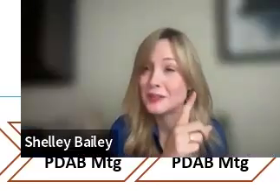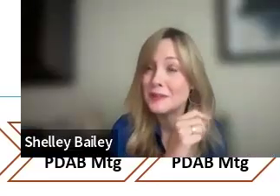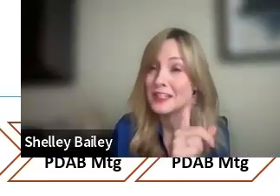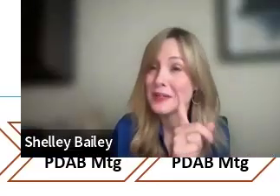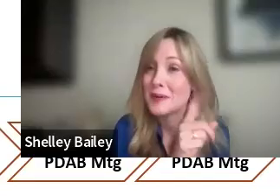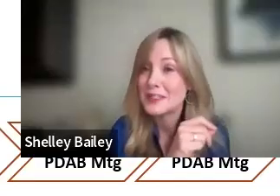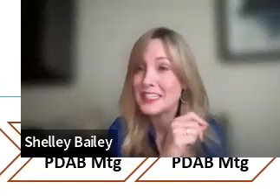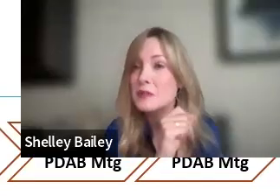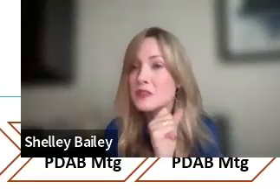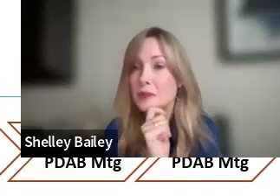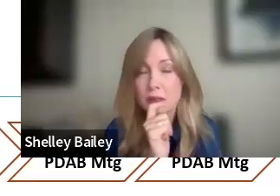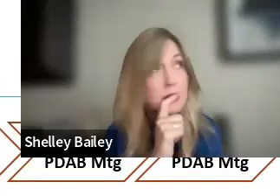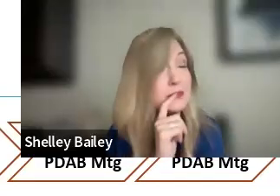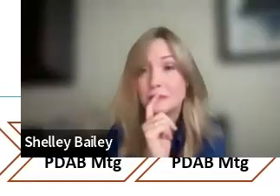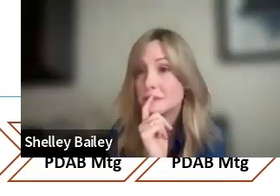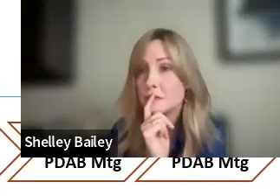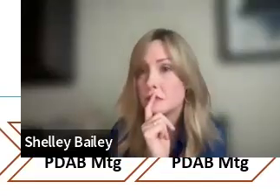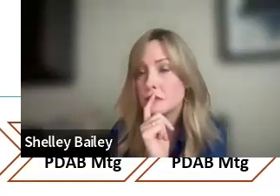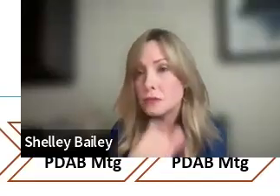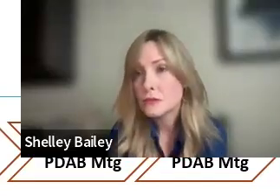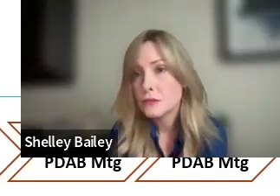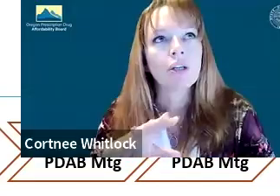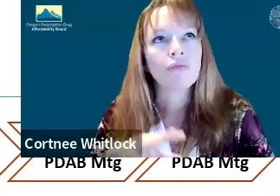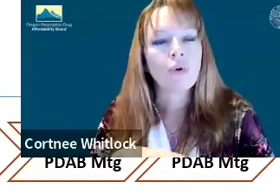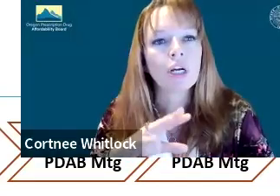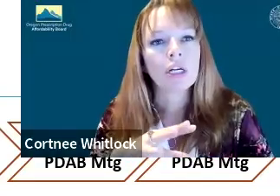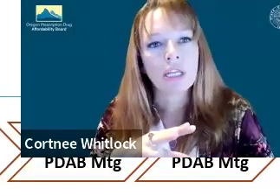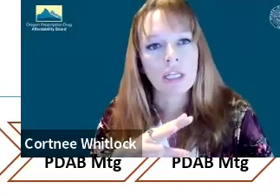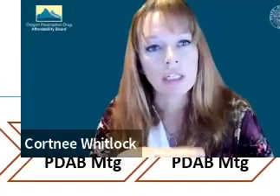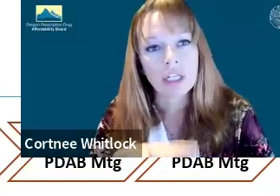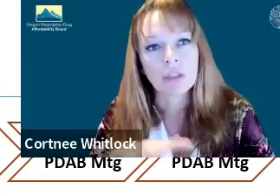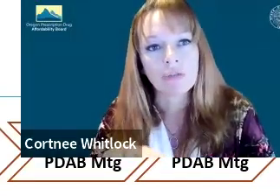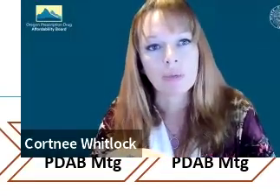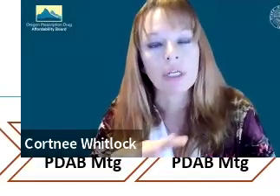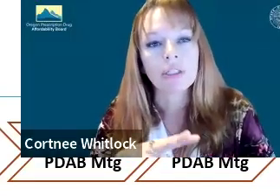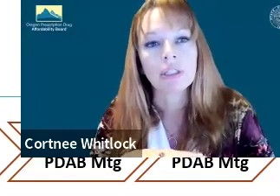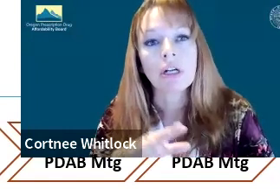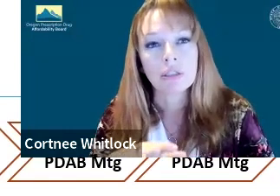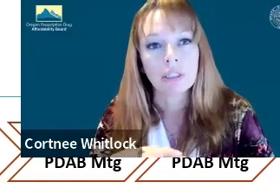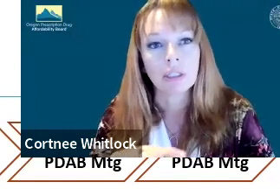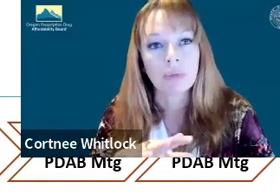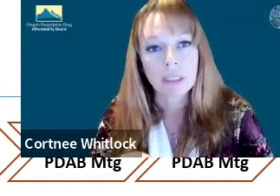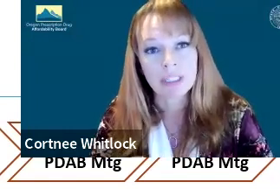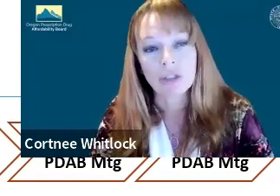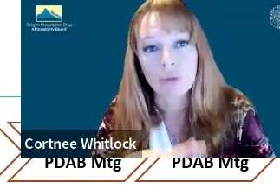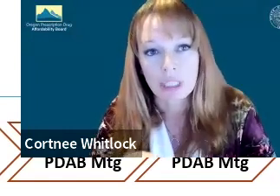in February. So I remember that February, but for in January and February, the the recommendations